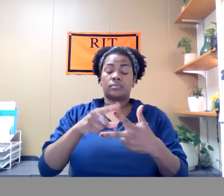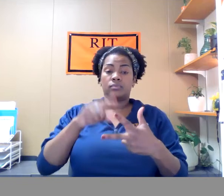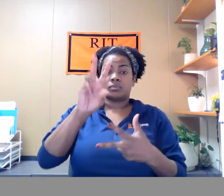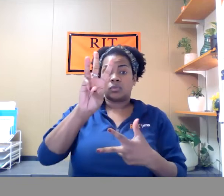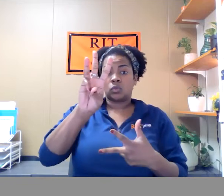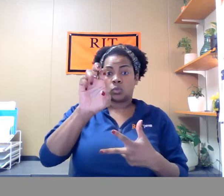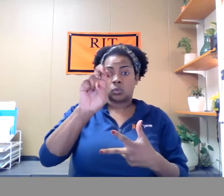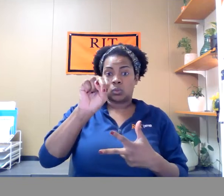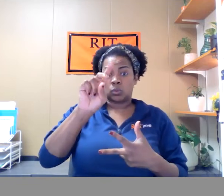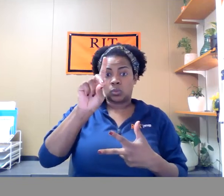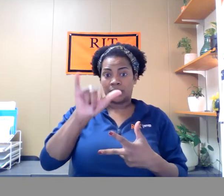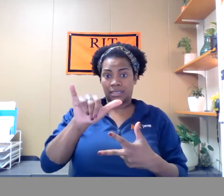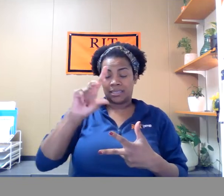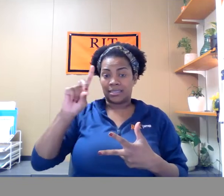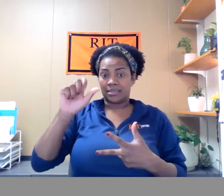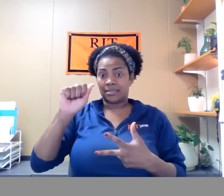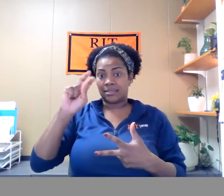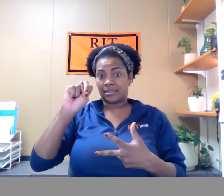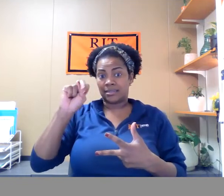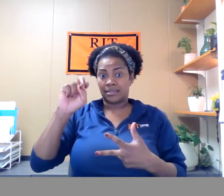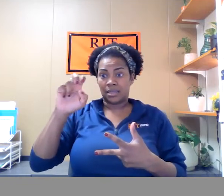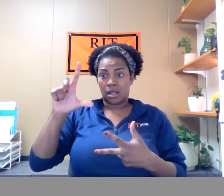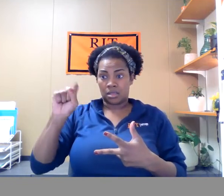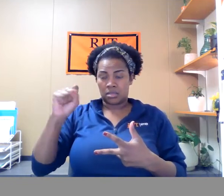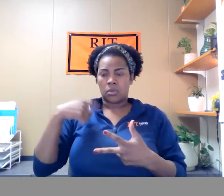So Scot Atkins,